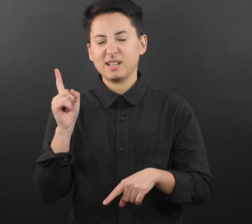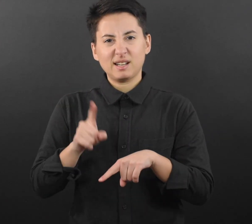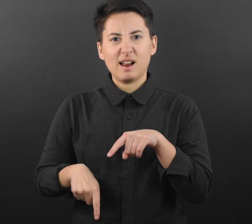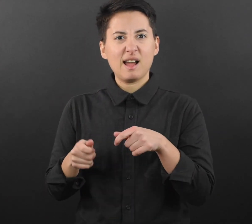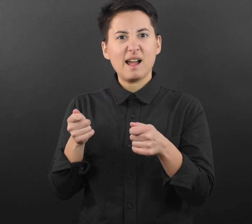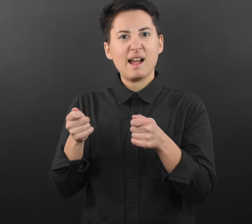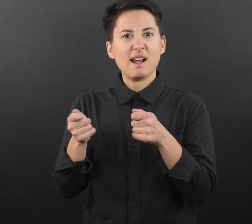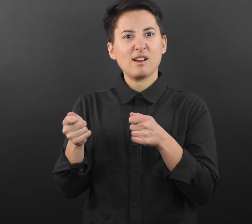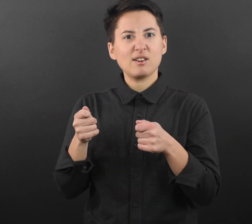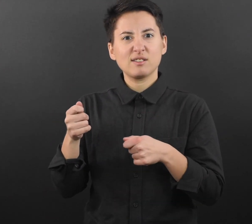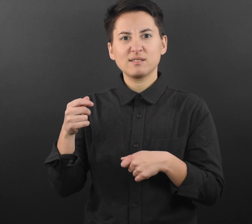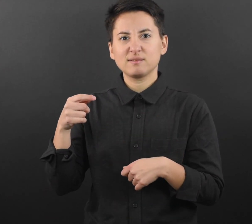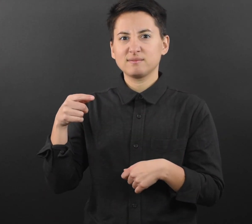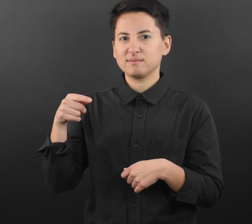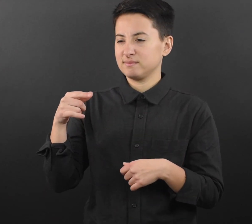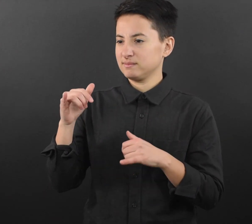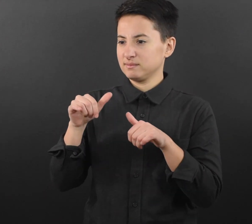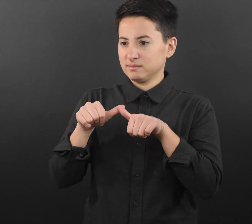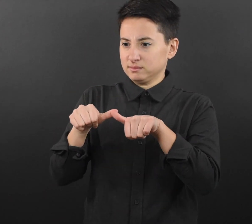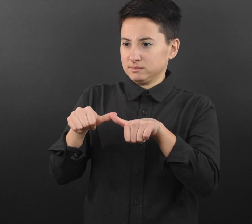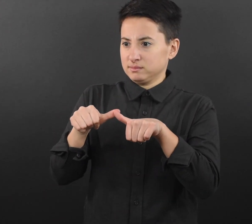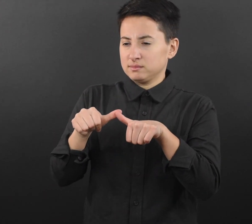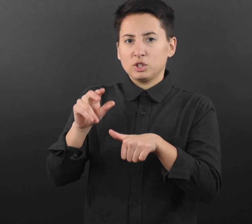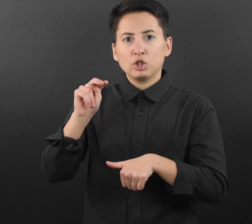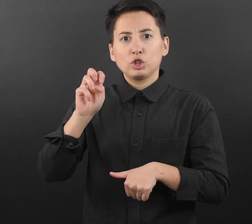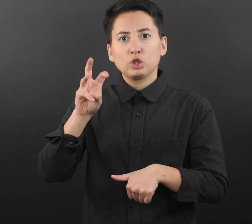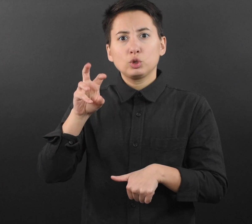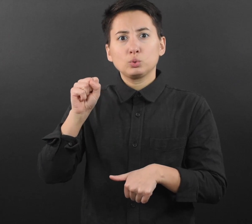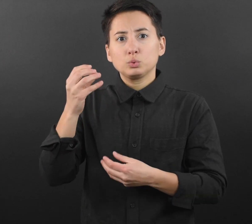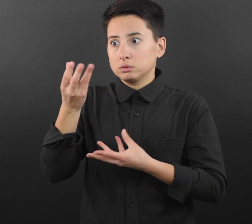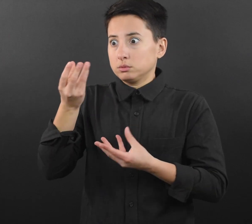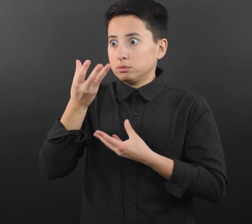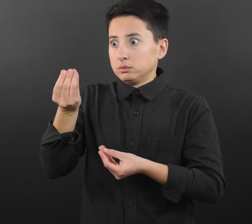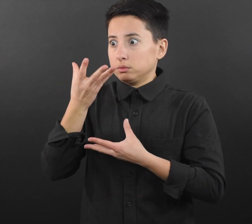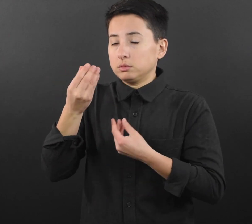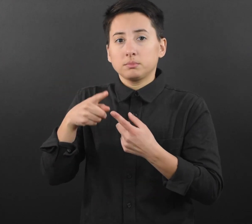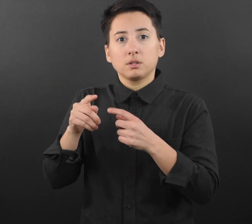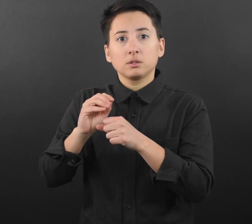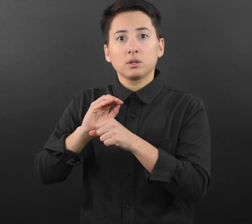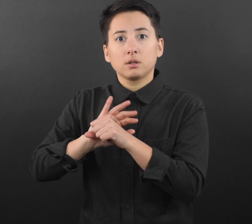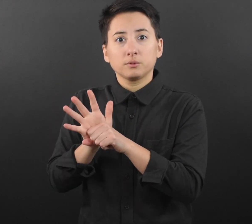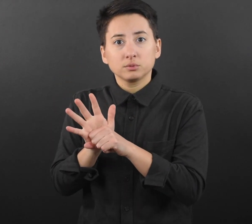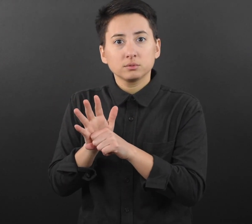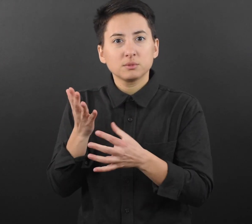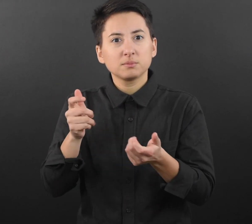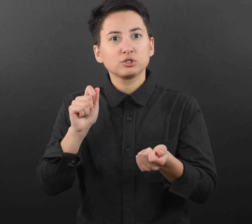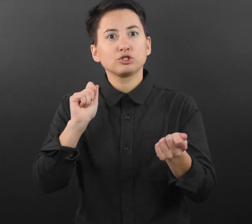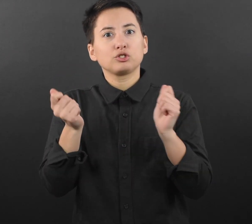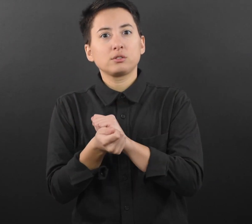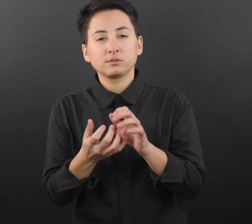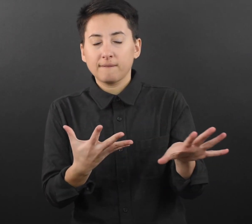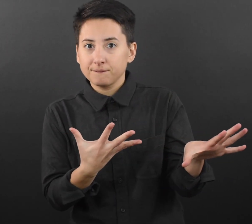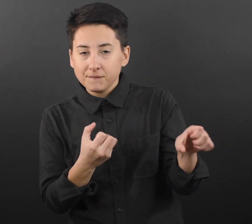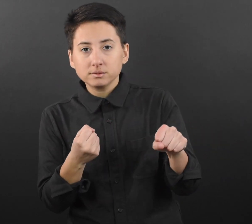the constant news about COVID-19, which changes fast and is often conflicting.